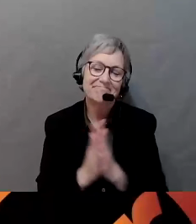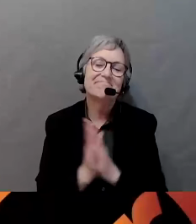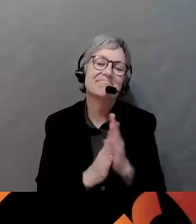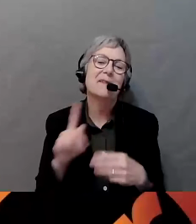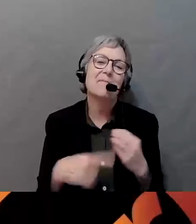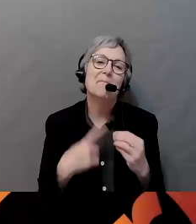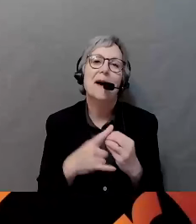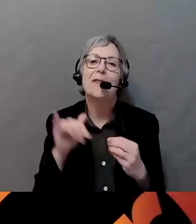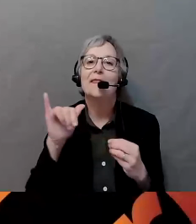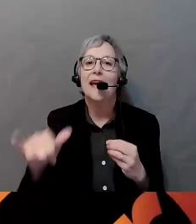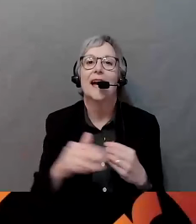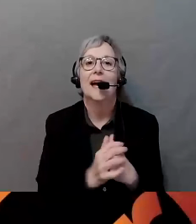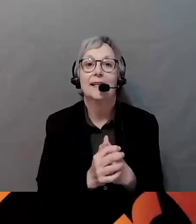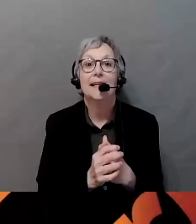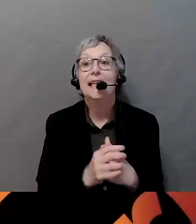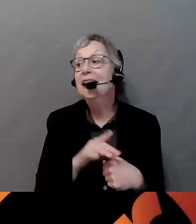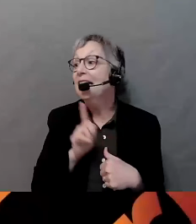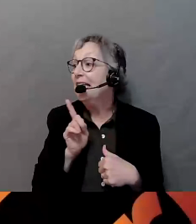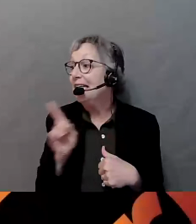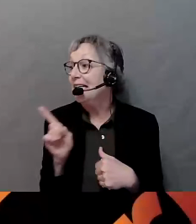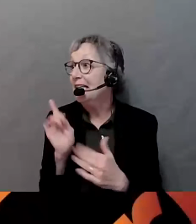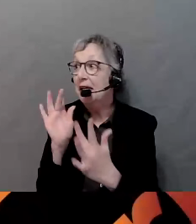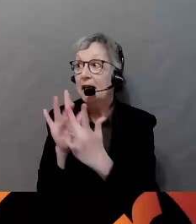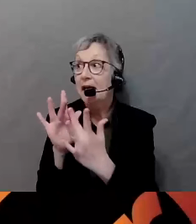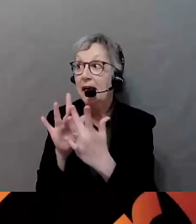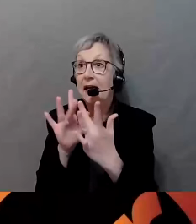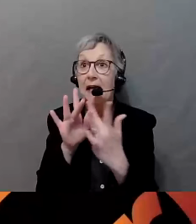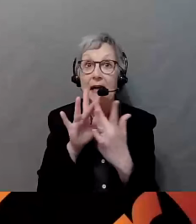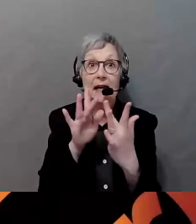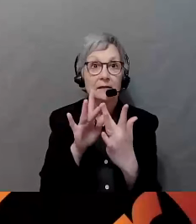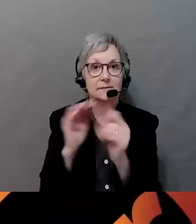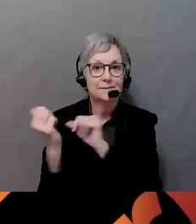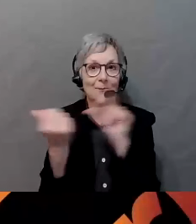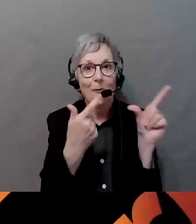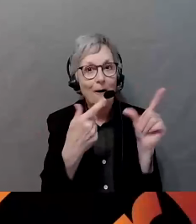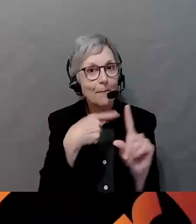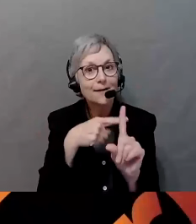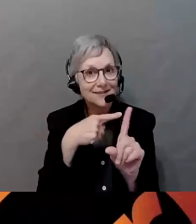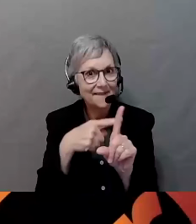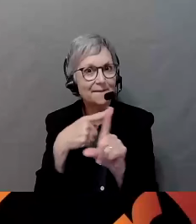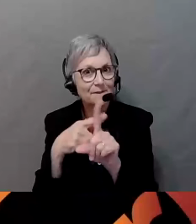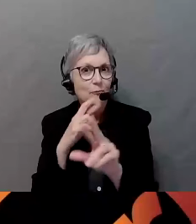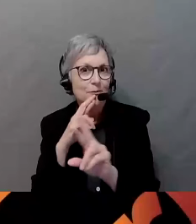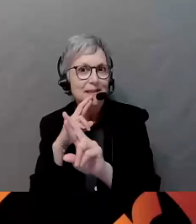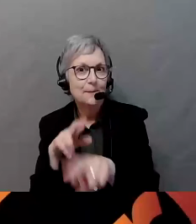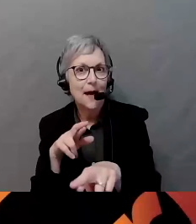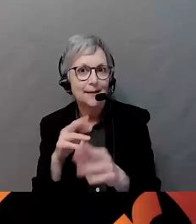CONTACTS ARE POSITIVE. WE ARE REALLY LOOKING FORWARD TO THIS